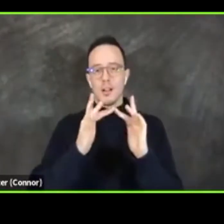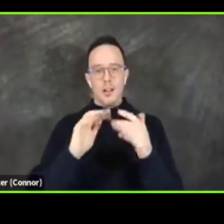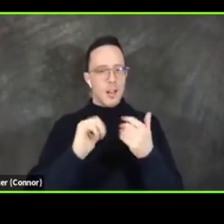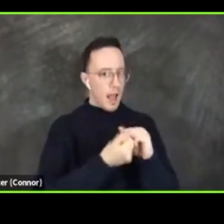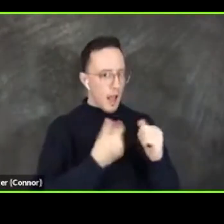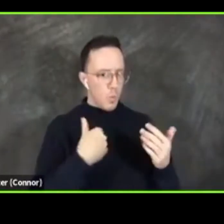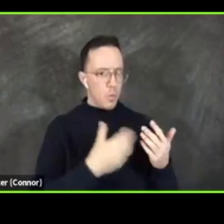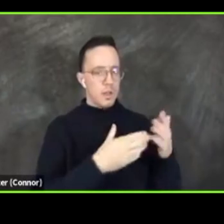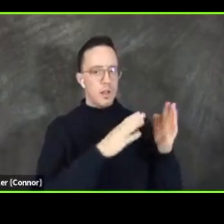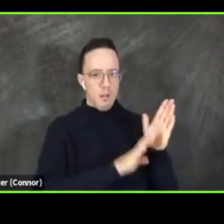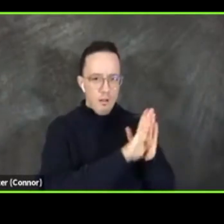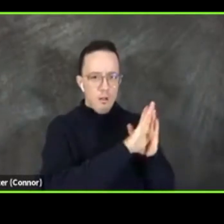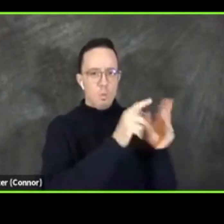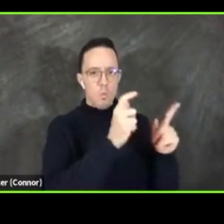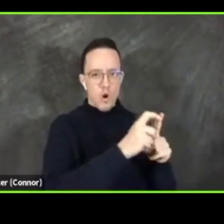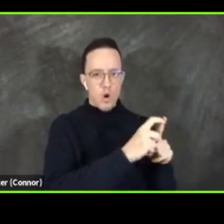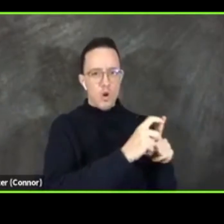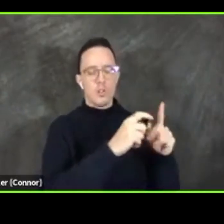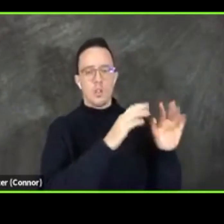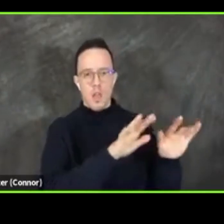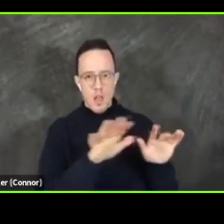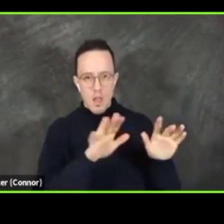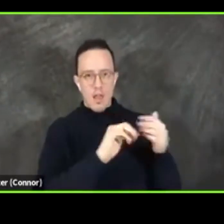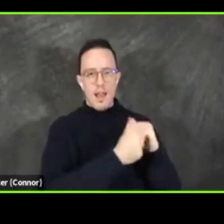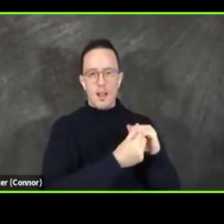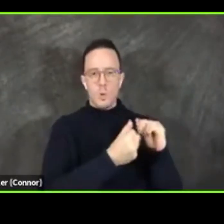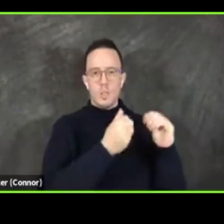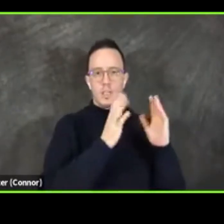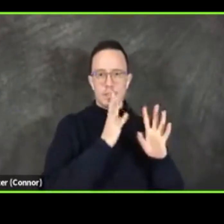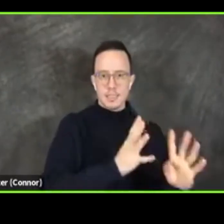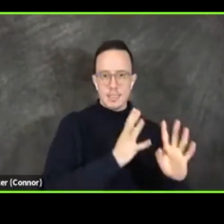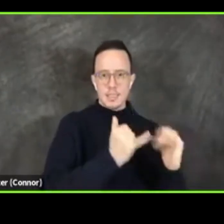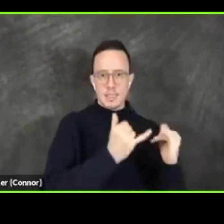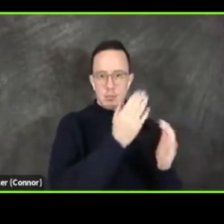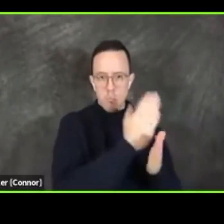WE SPEAK ABOUT THE LAND WE COLLECTIVELY WORK ON IS AN INTEGRAL PART OF THE